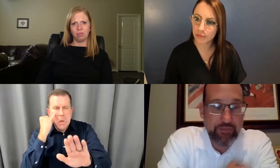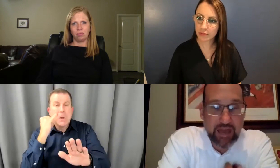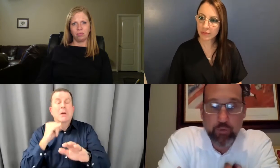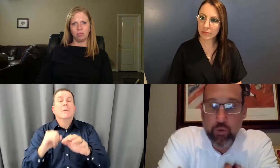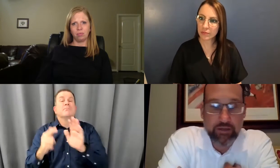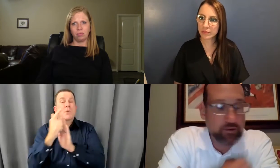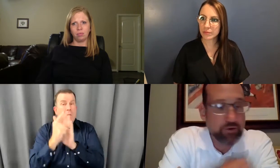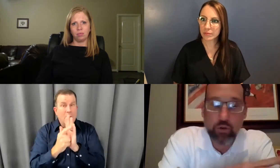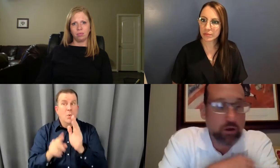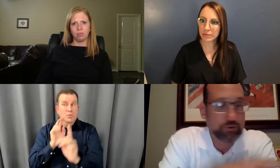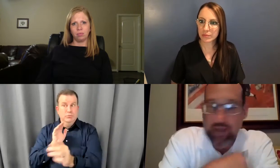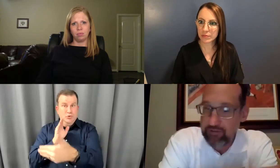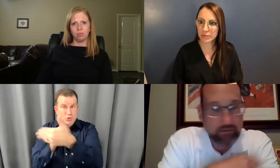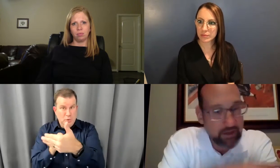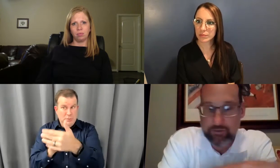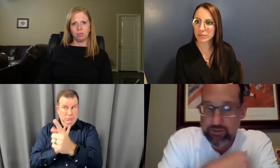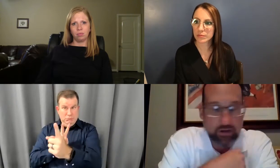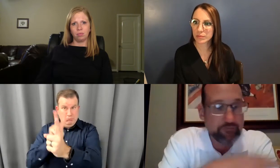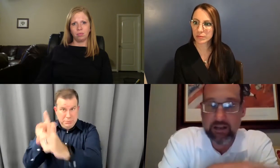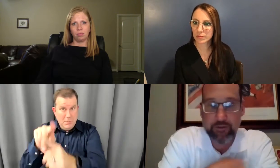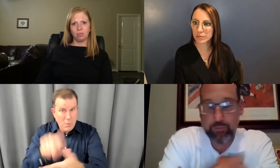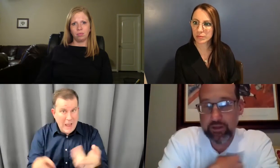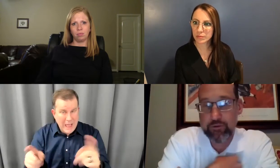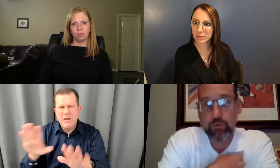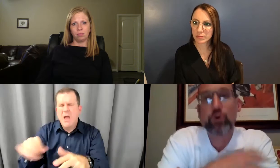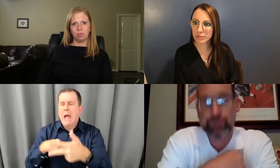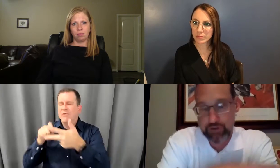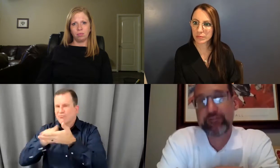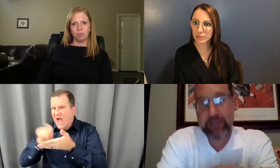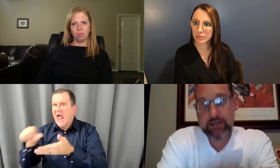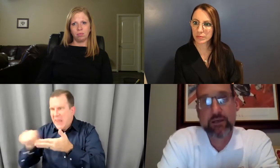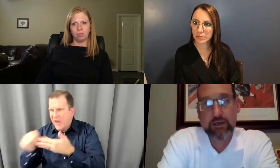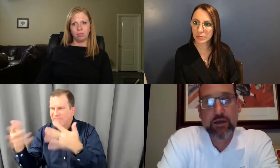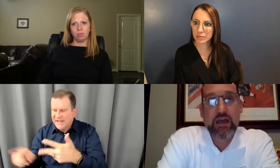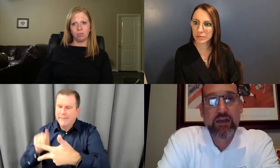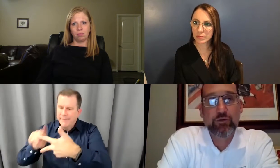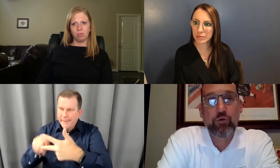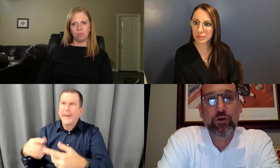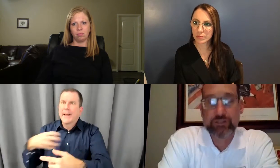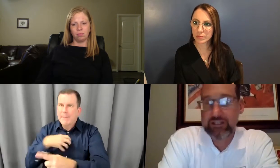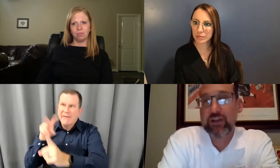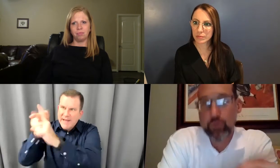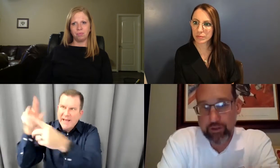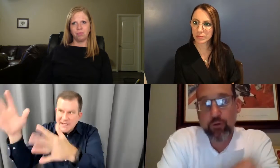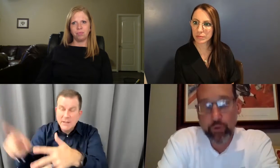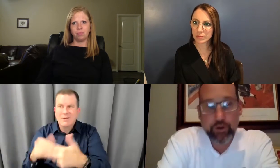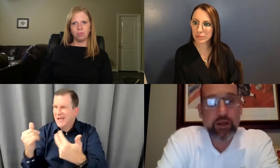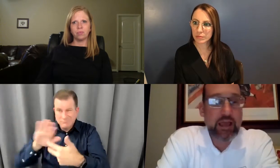At that point, you're no longer drafting letters, you're not filing the complaint, your lawyer's drafting it, and your lawyer is dealing with their lawyer,